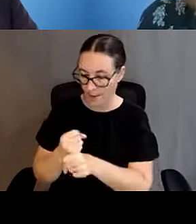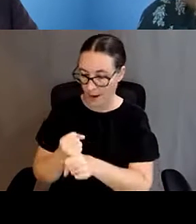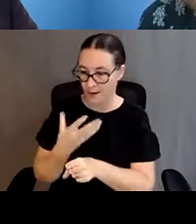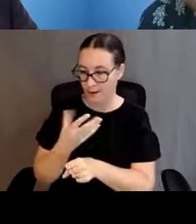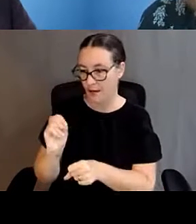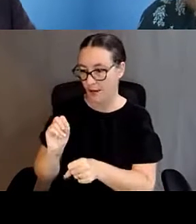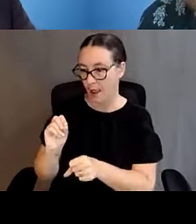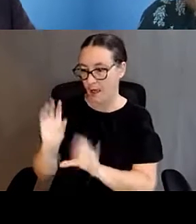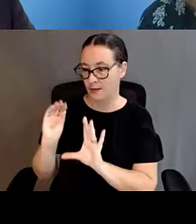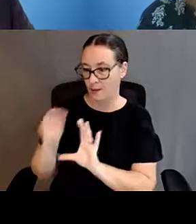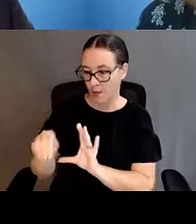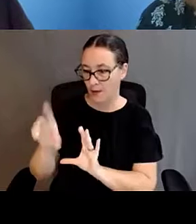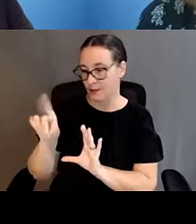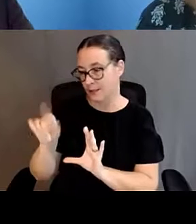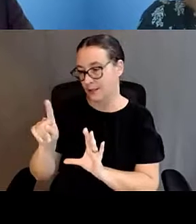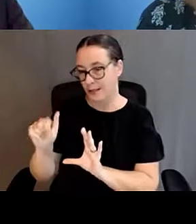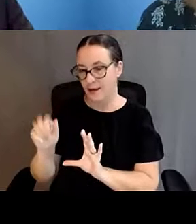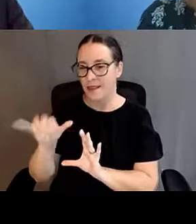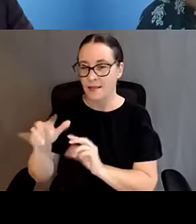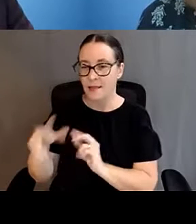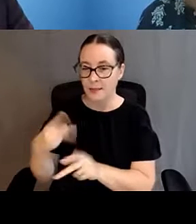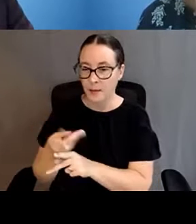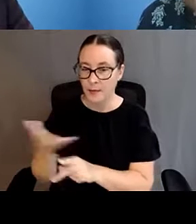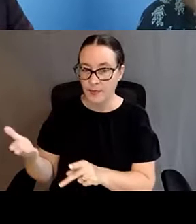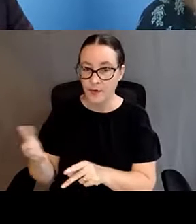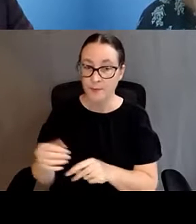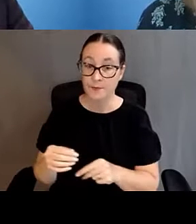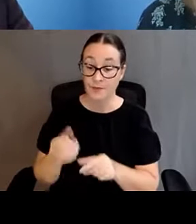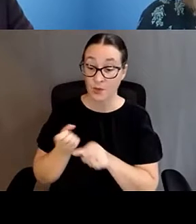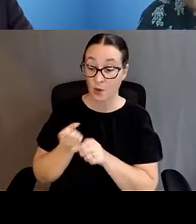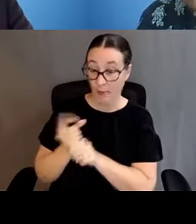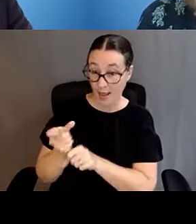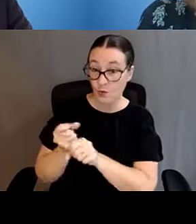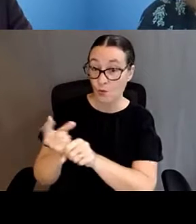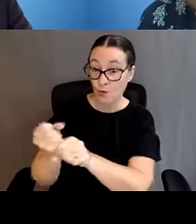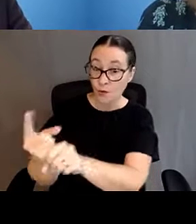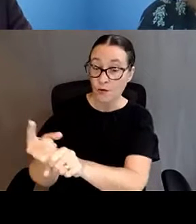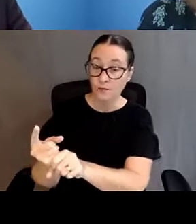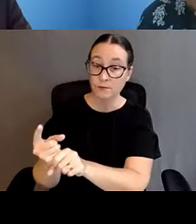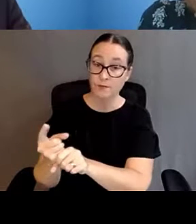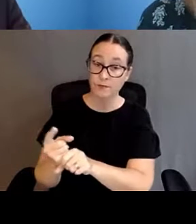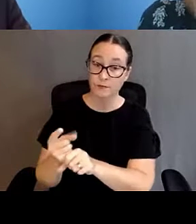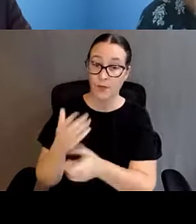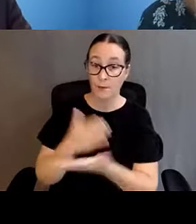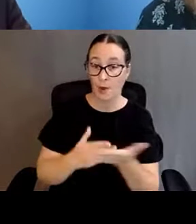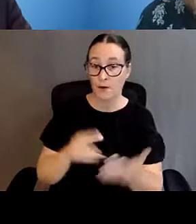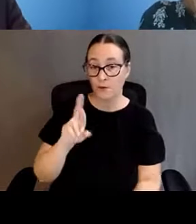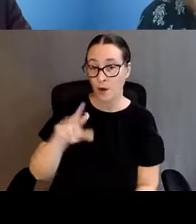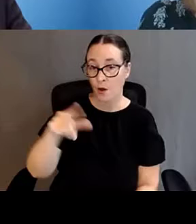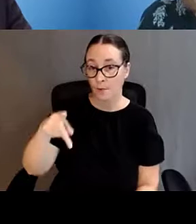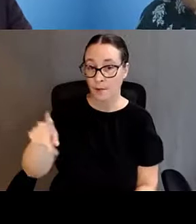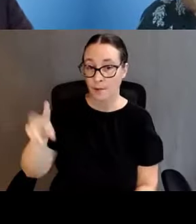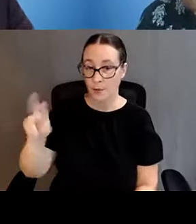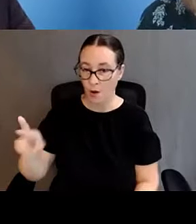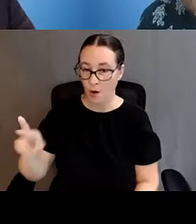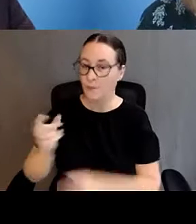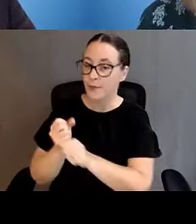that type of thing. And so on an annual basis as part of the RPPR annual reporting process,